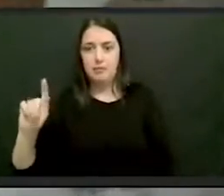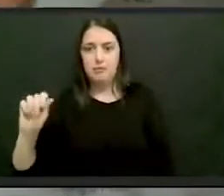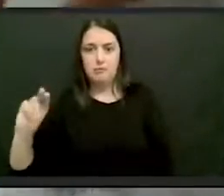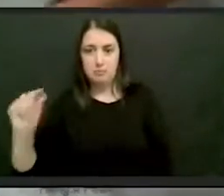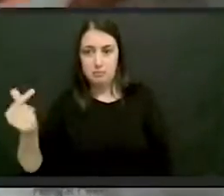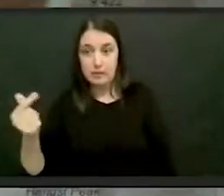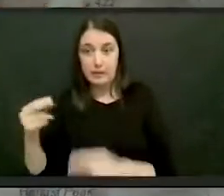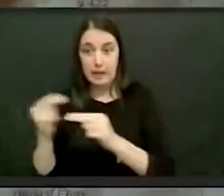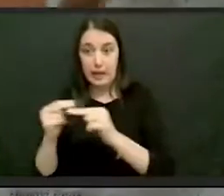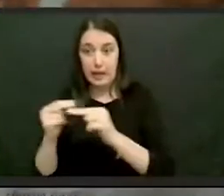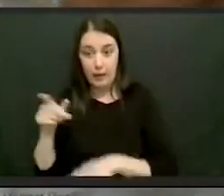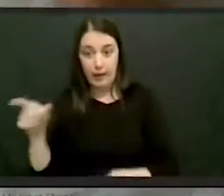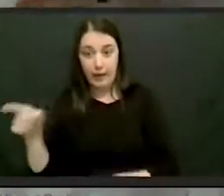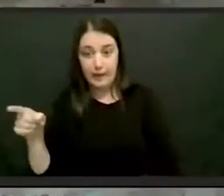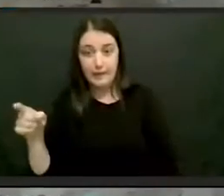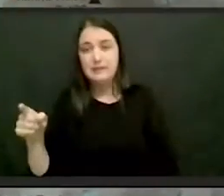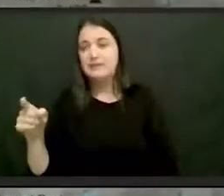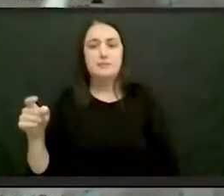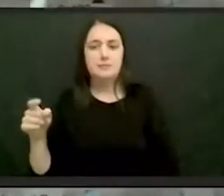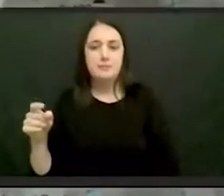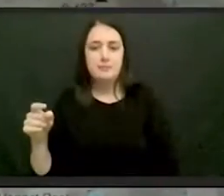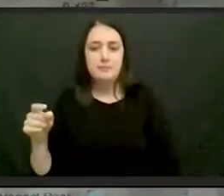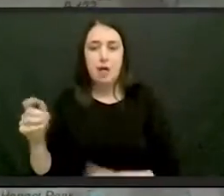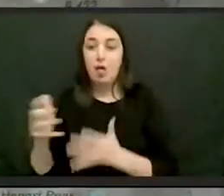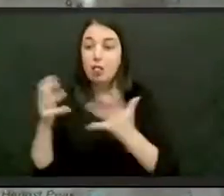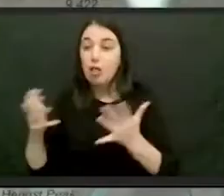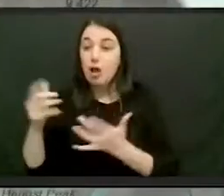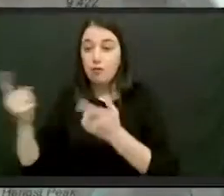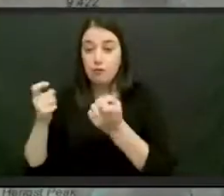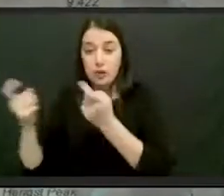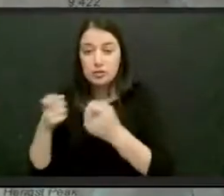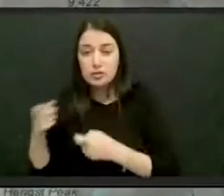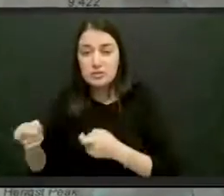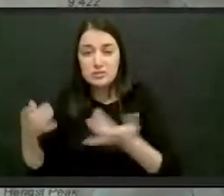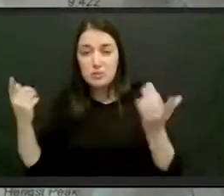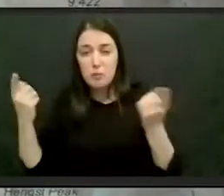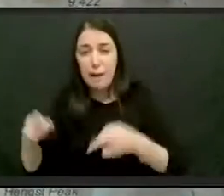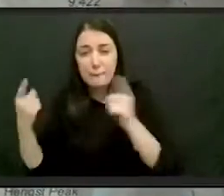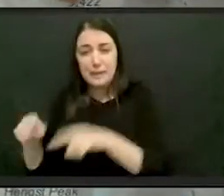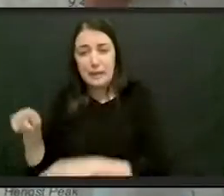Several questions have come in about what is taking place out here. I'm gonna focus on this for just a second with